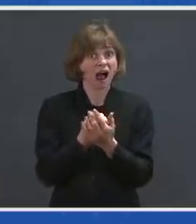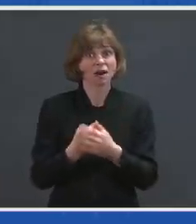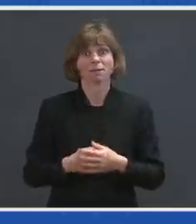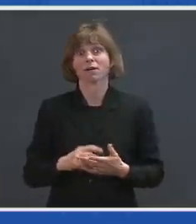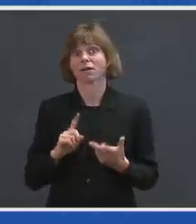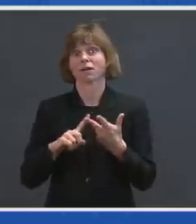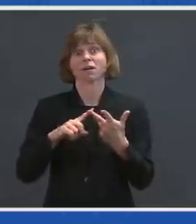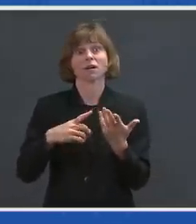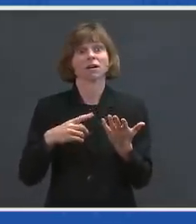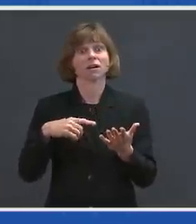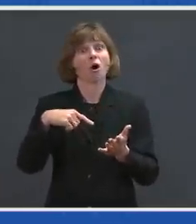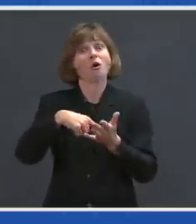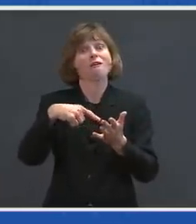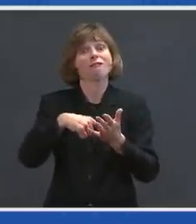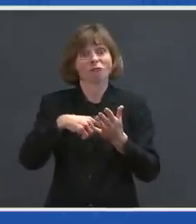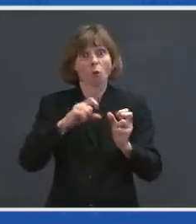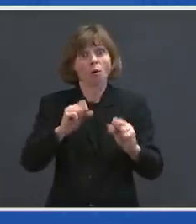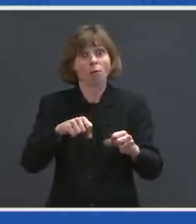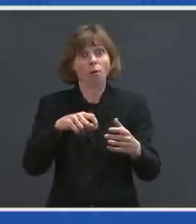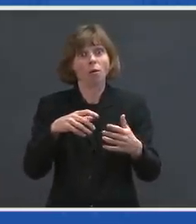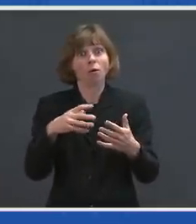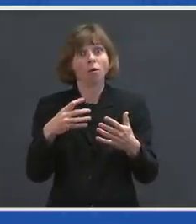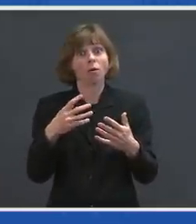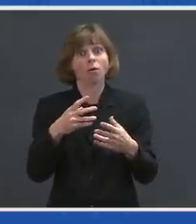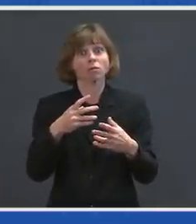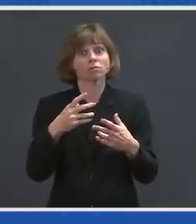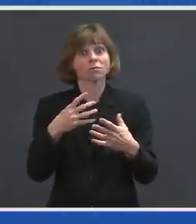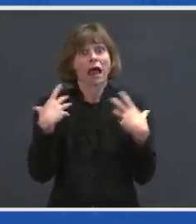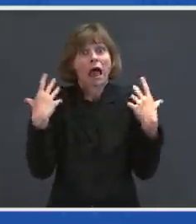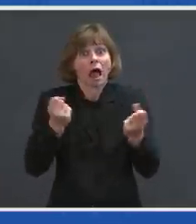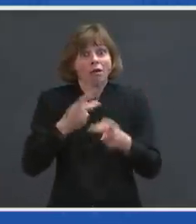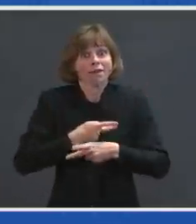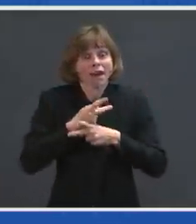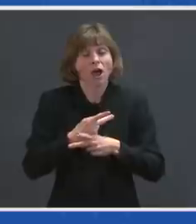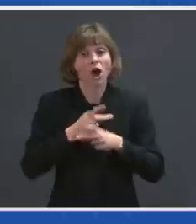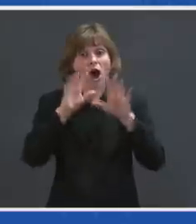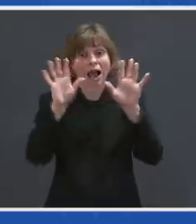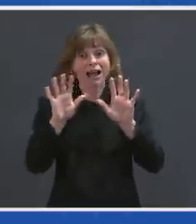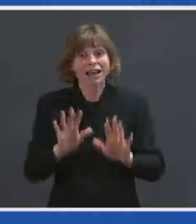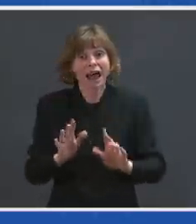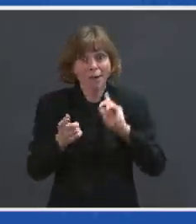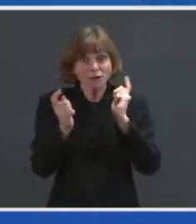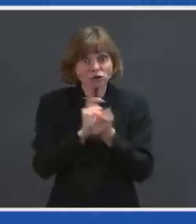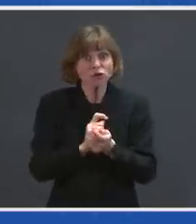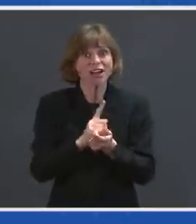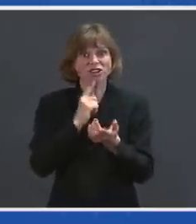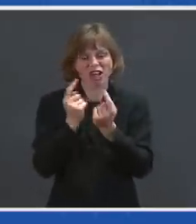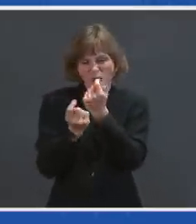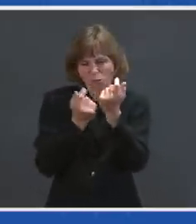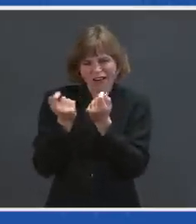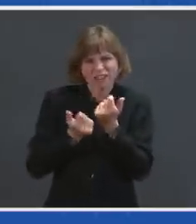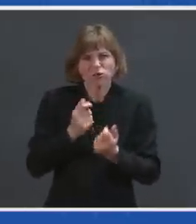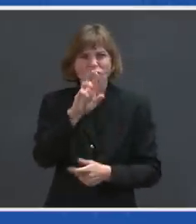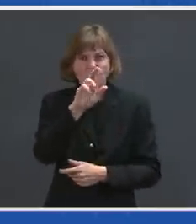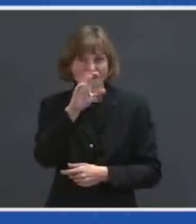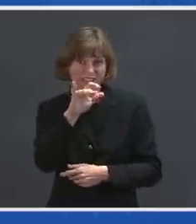accessible healthcare; climate change; and the need to root out institutional racism; the need for unity and healing --